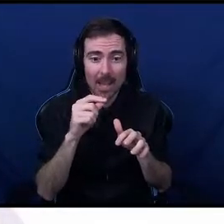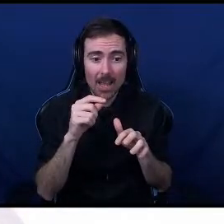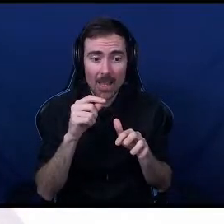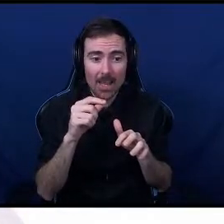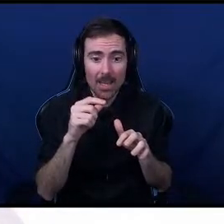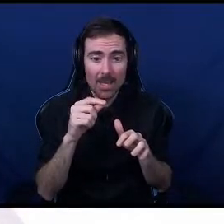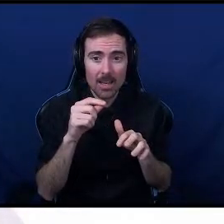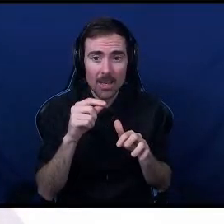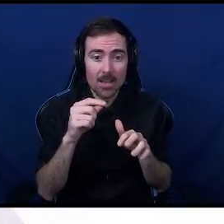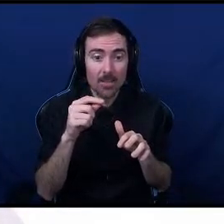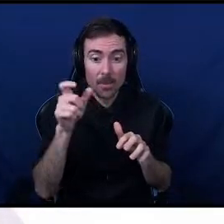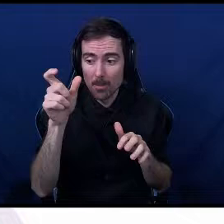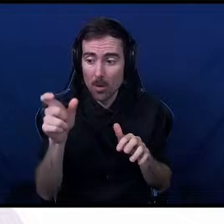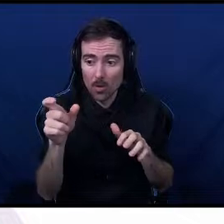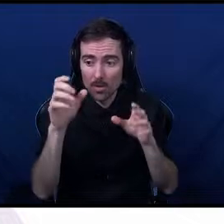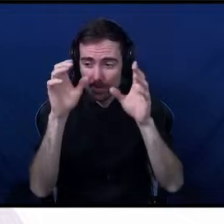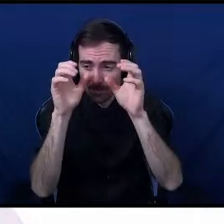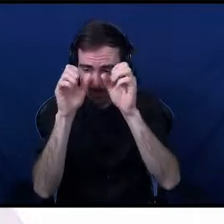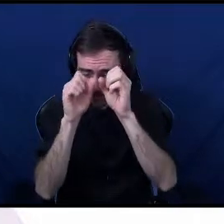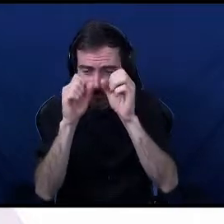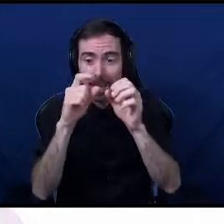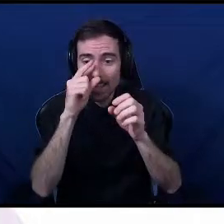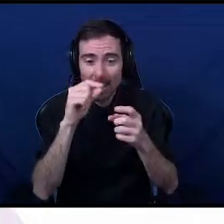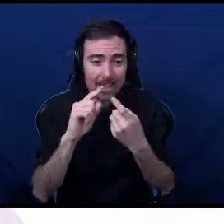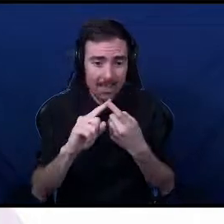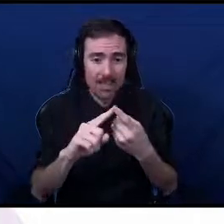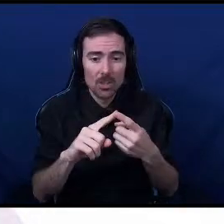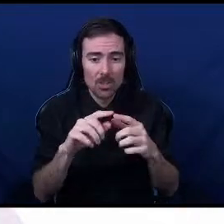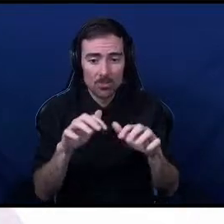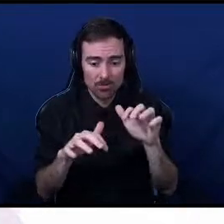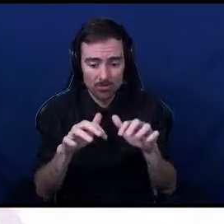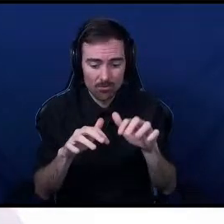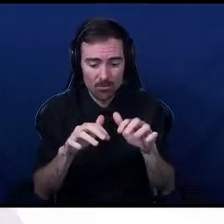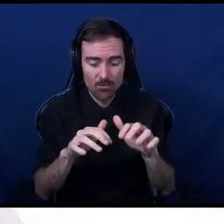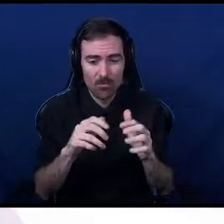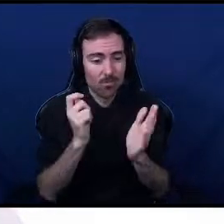to write legible letters that is in your phone. The second thing is